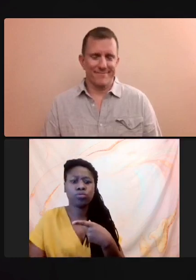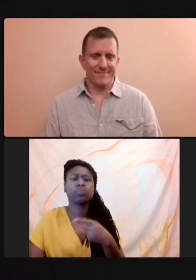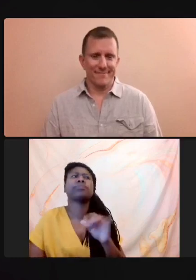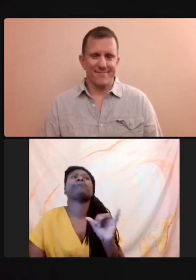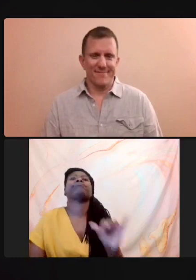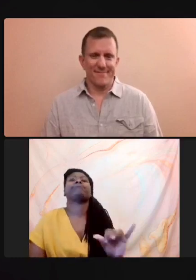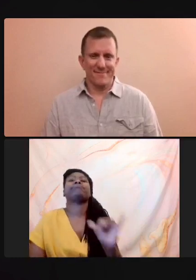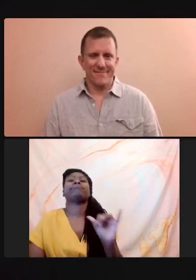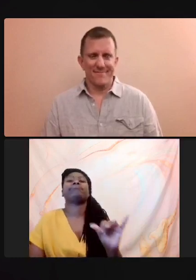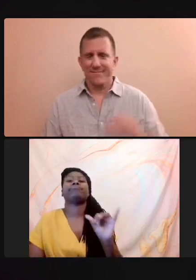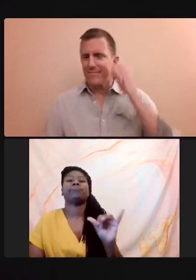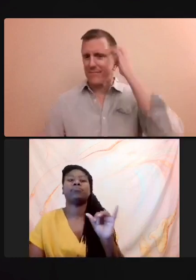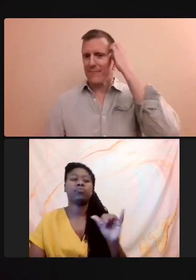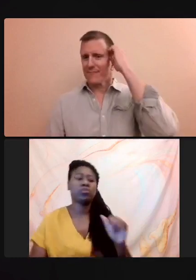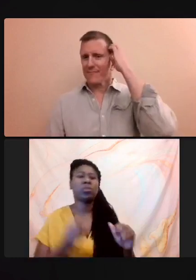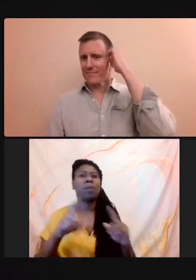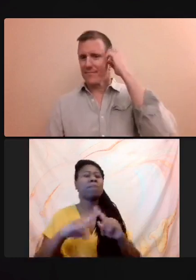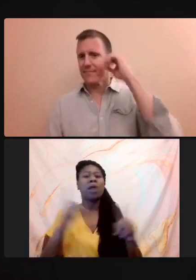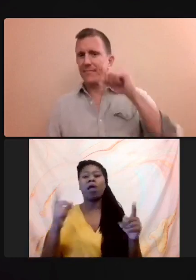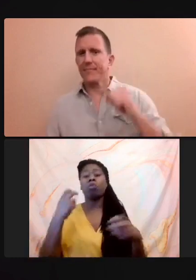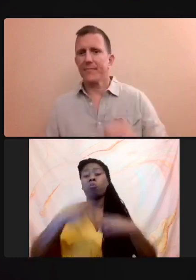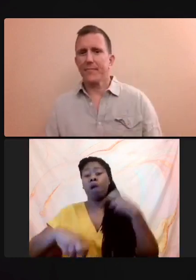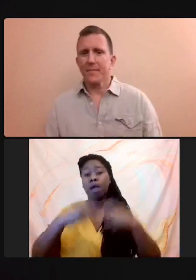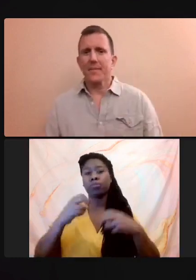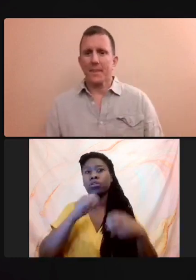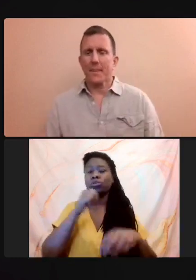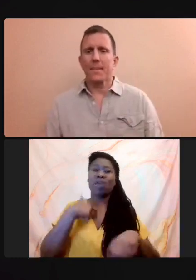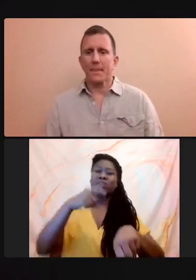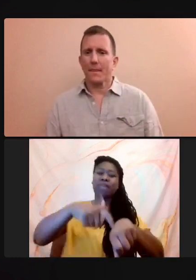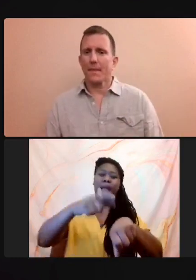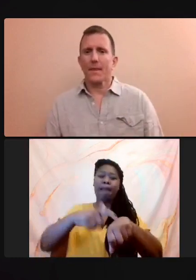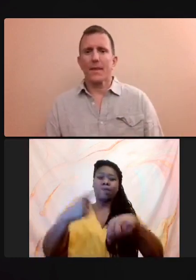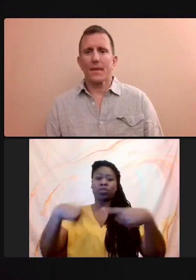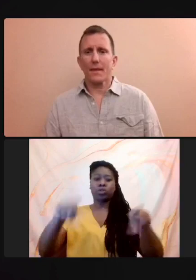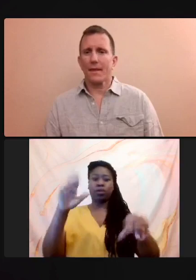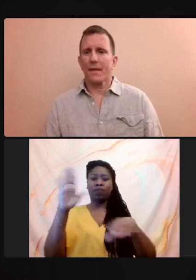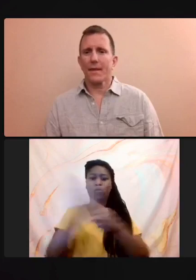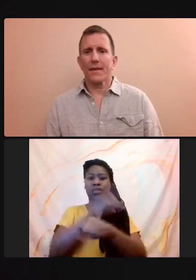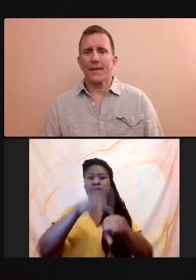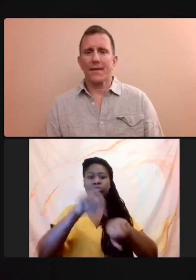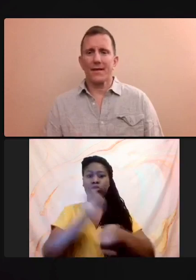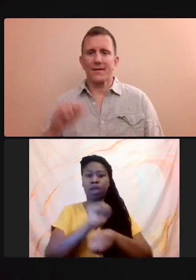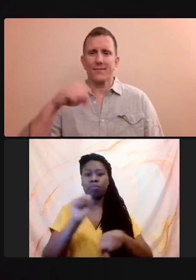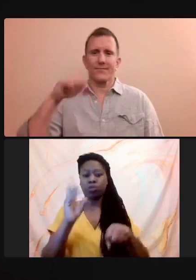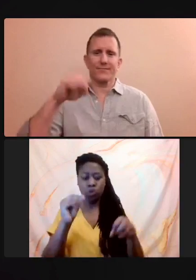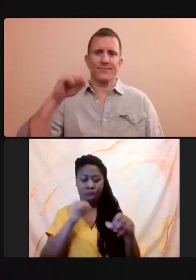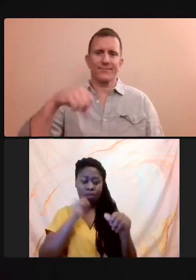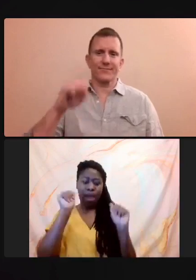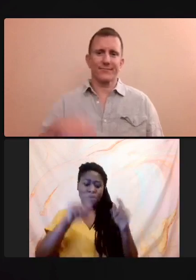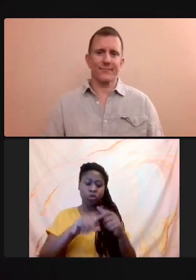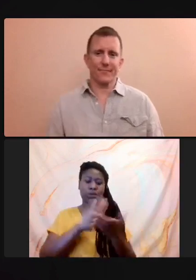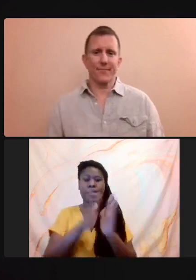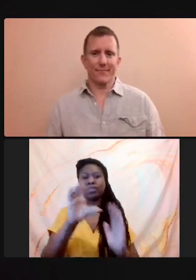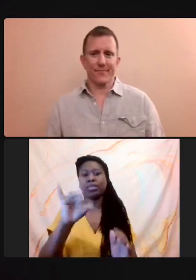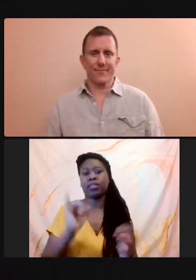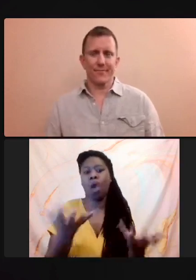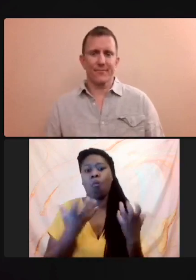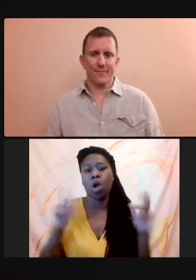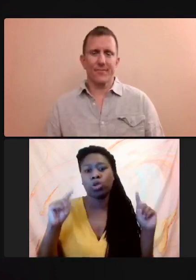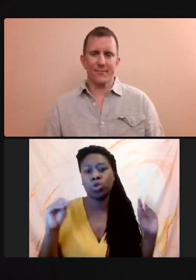And so it's interesting because when I came in, it was less than one hour versus their previous appointments. It was up to 4 hours.